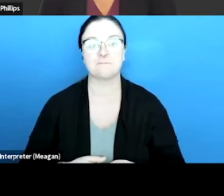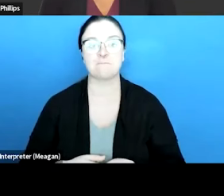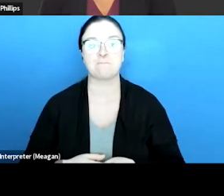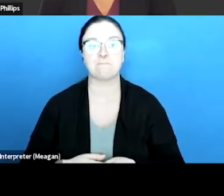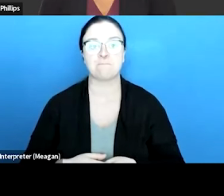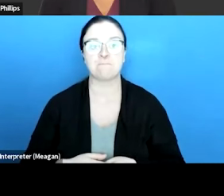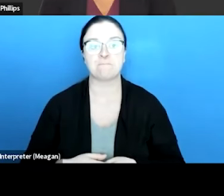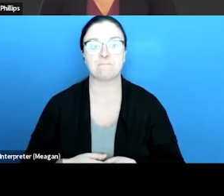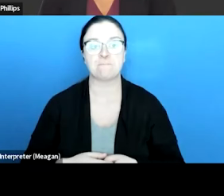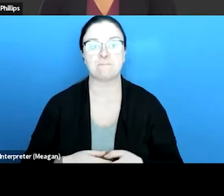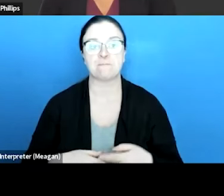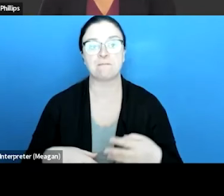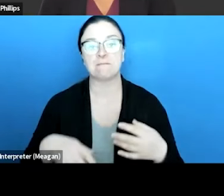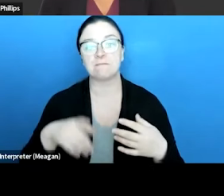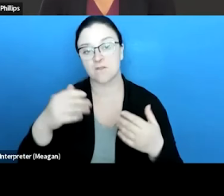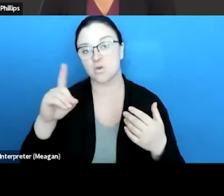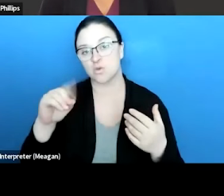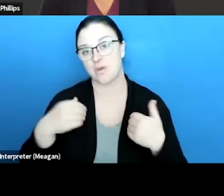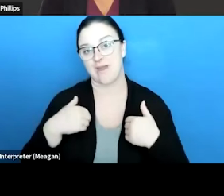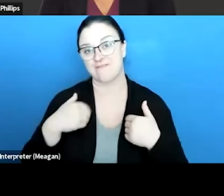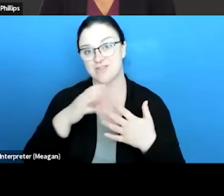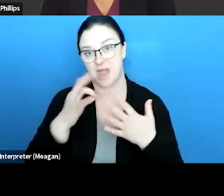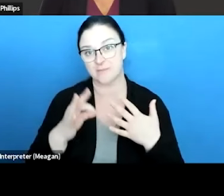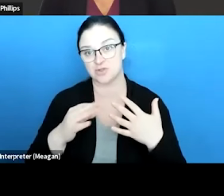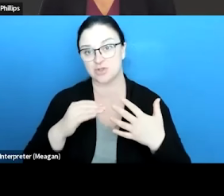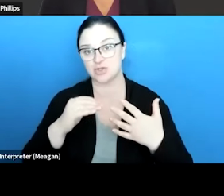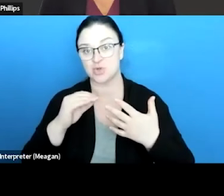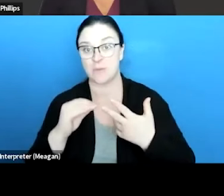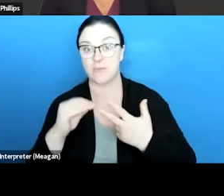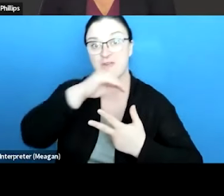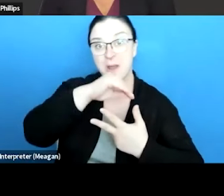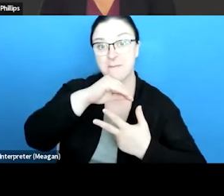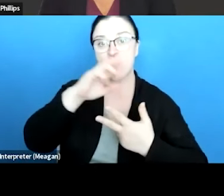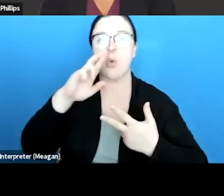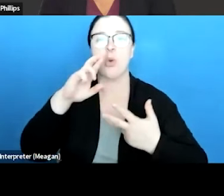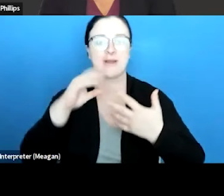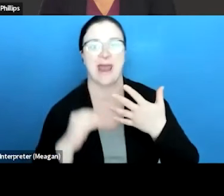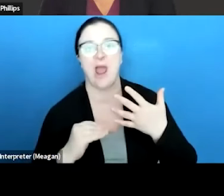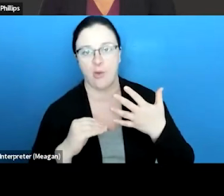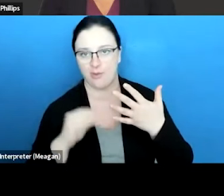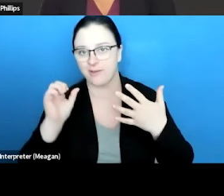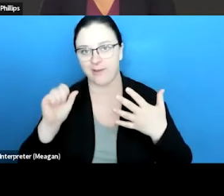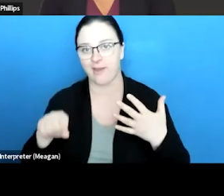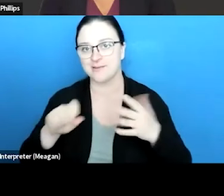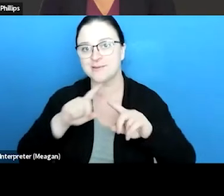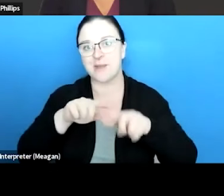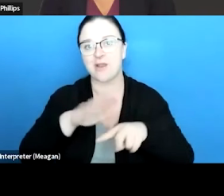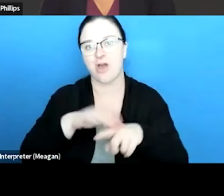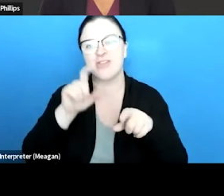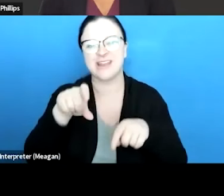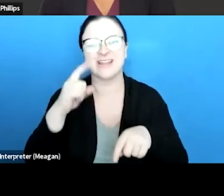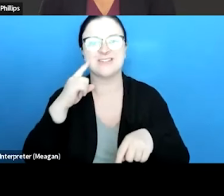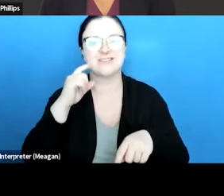the option to escalate it up or deescalate the level down, depending on the needs of the individual.